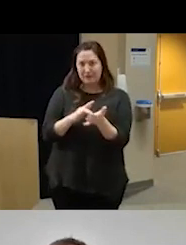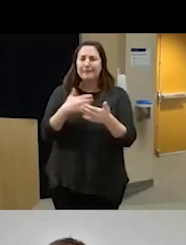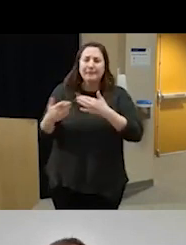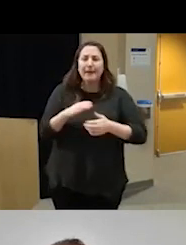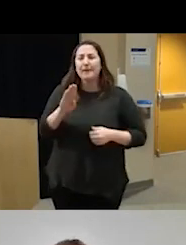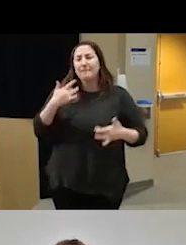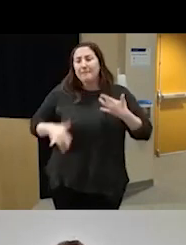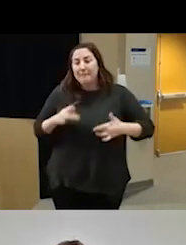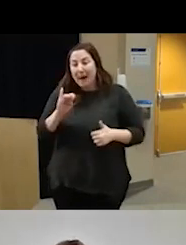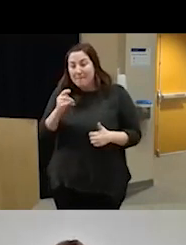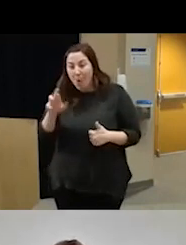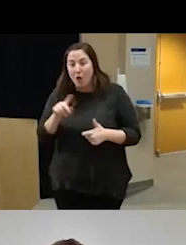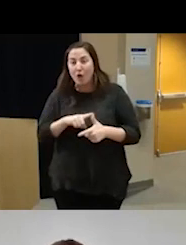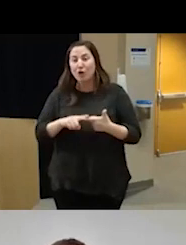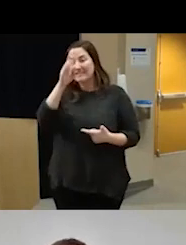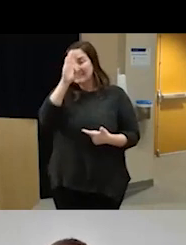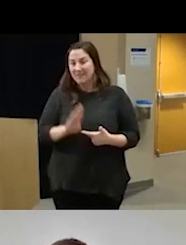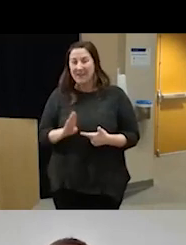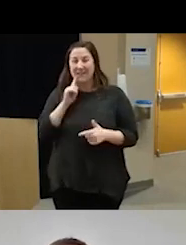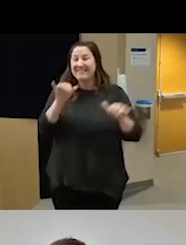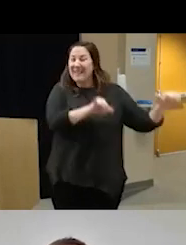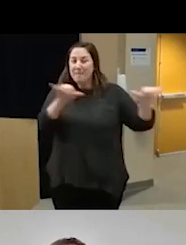schizophrenia same risk of metabolic syndrome over